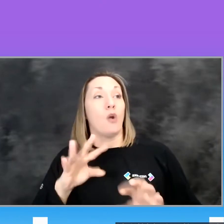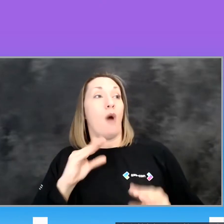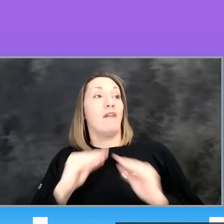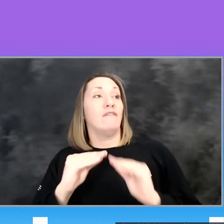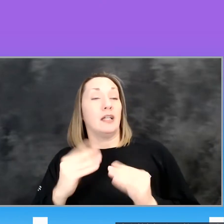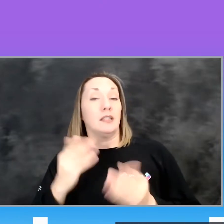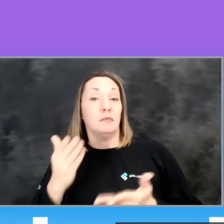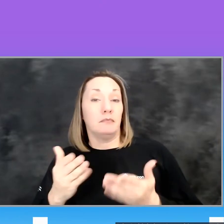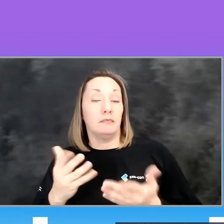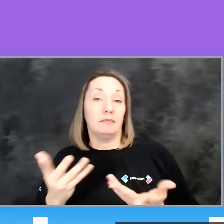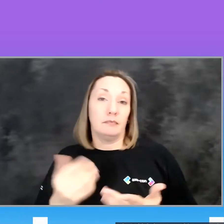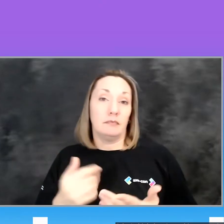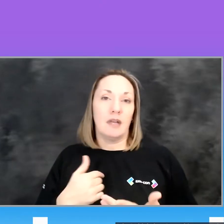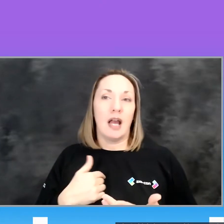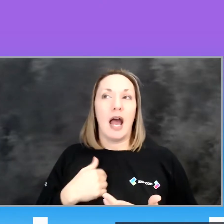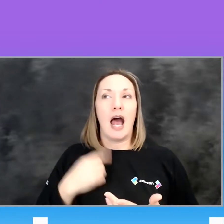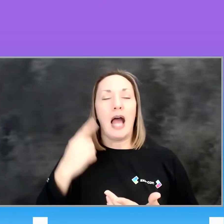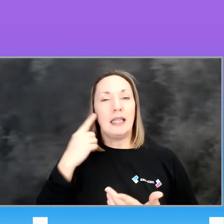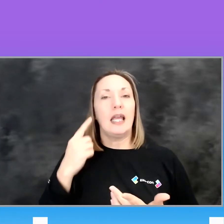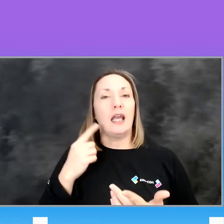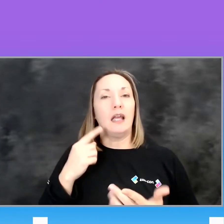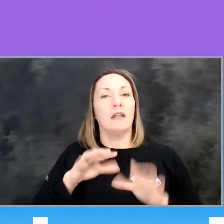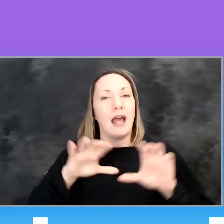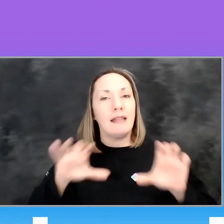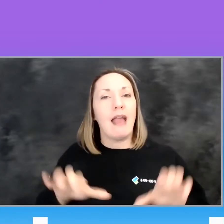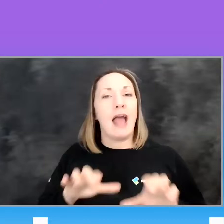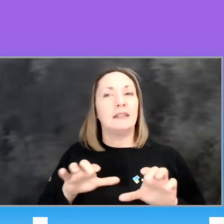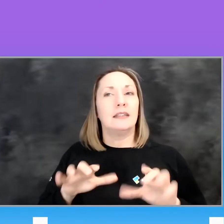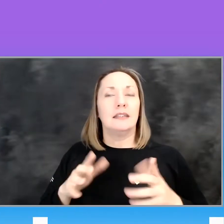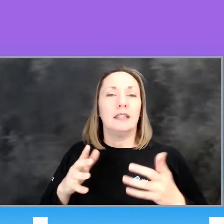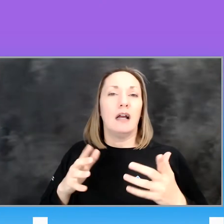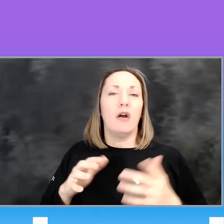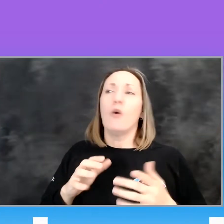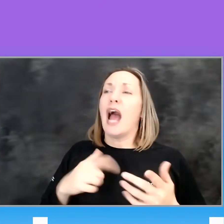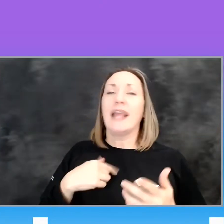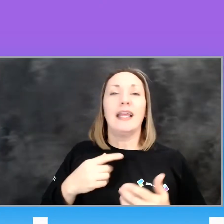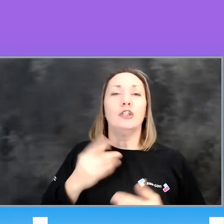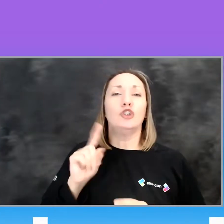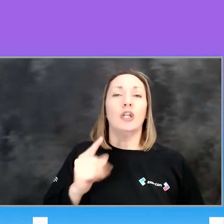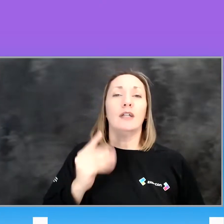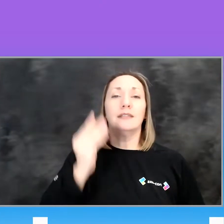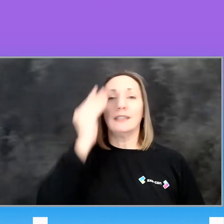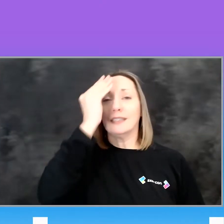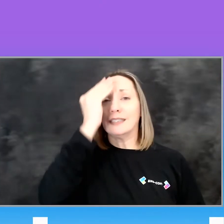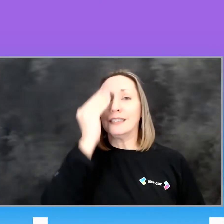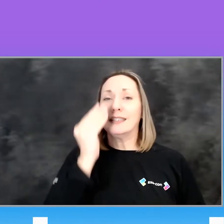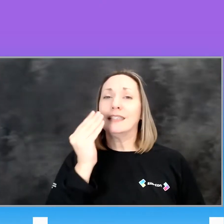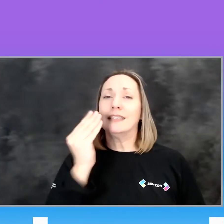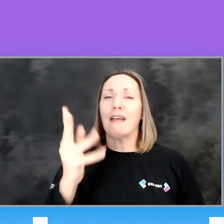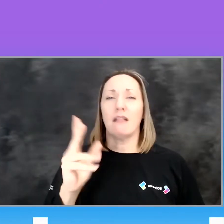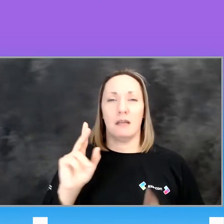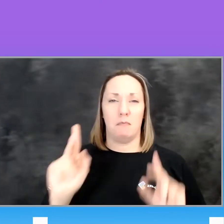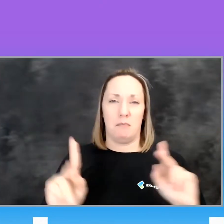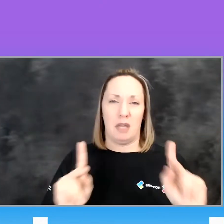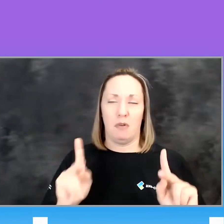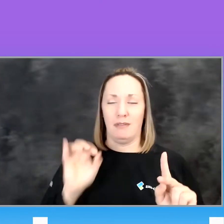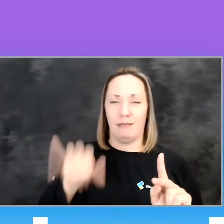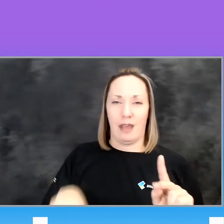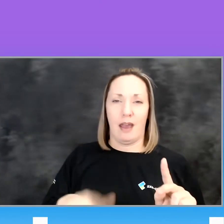don't want to fix. I think that the act of simply telling people